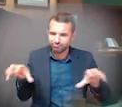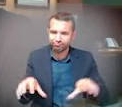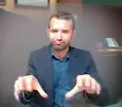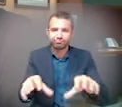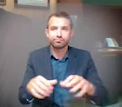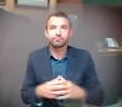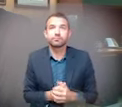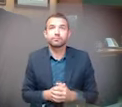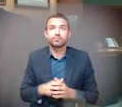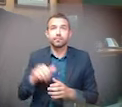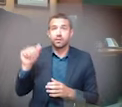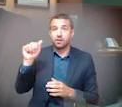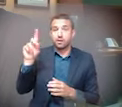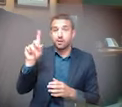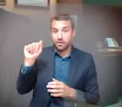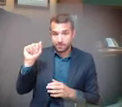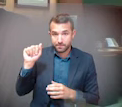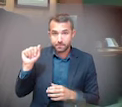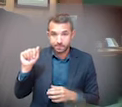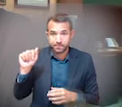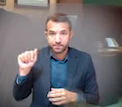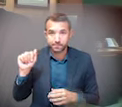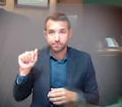by the Americans with Disabilities Act also creates